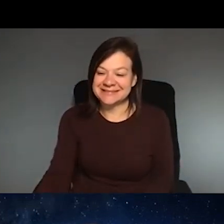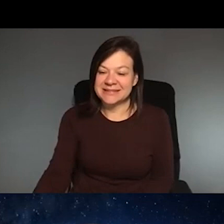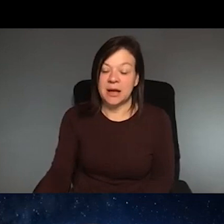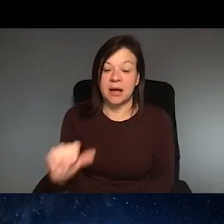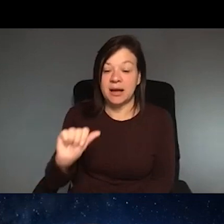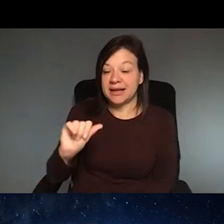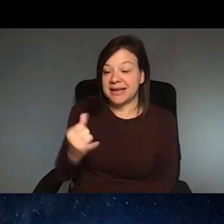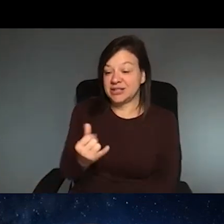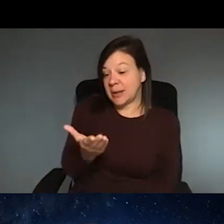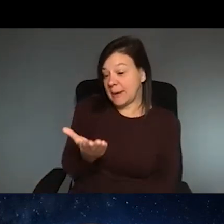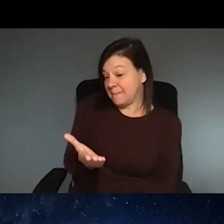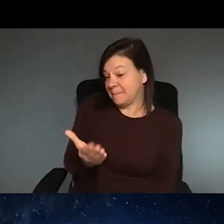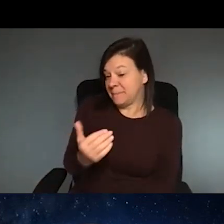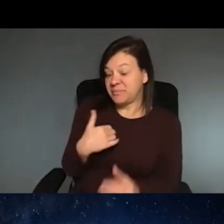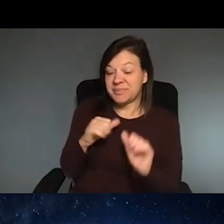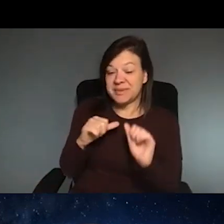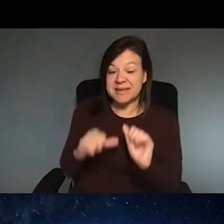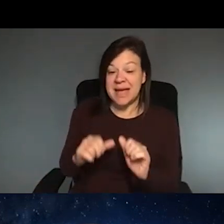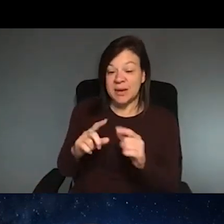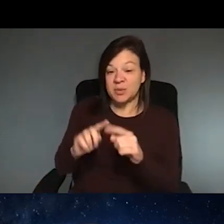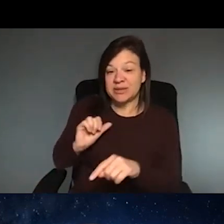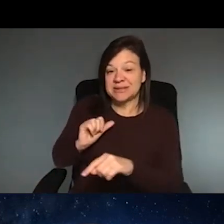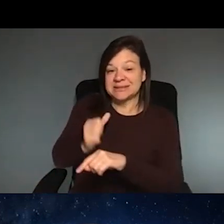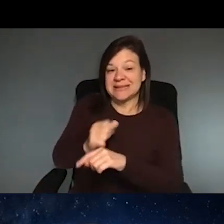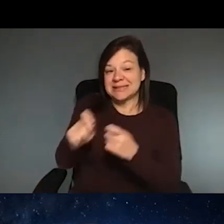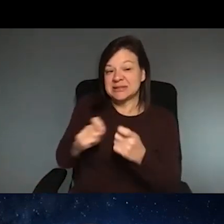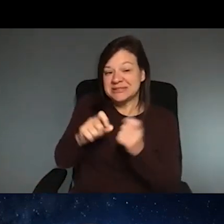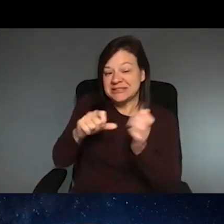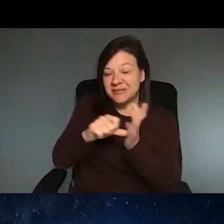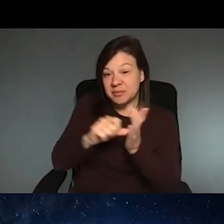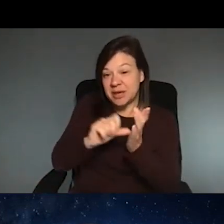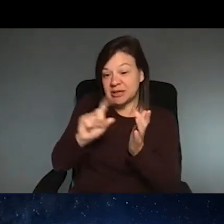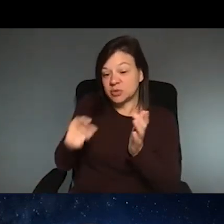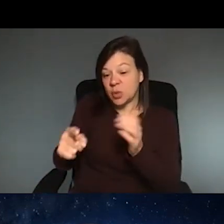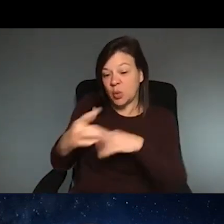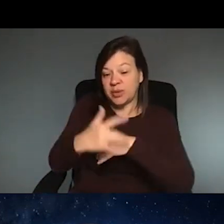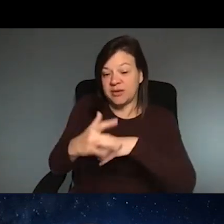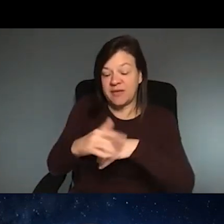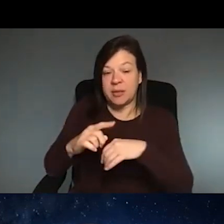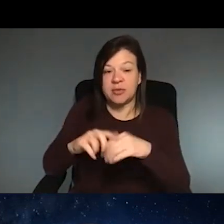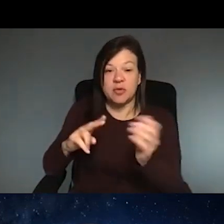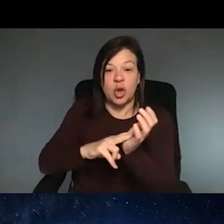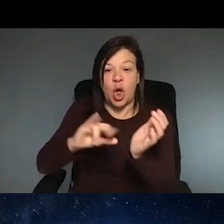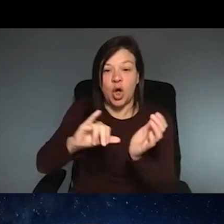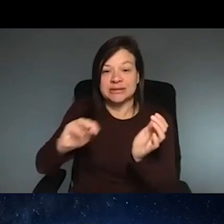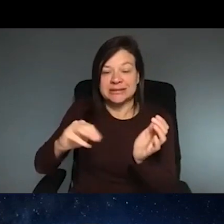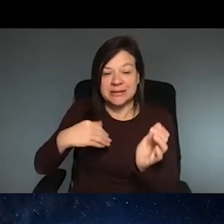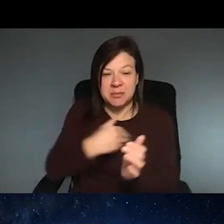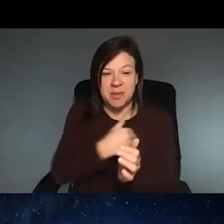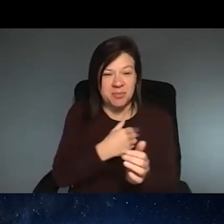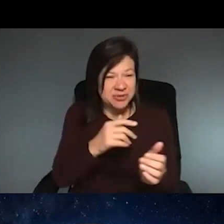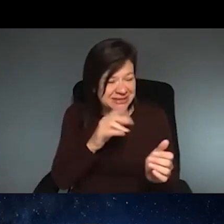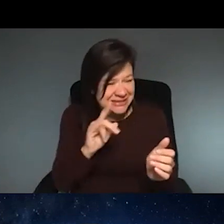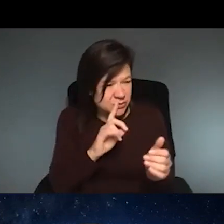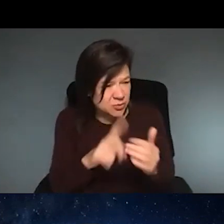CAN WE SET SPECIFIC PAGES ON ONLY AVAILABLE FOR LOGGED-IN MEMBERS. NOT SURE IF YOU TALKED ABOUT IT. YES.